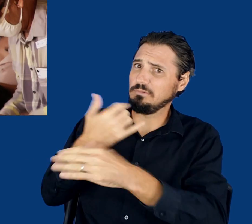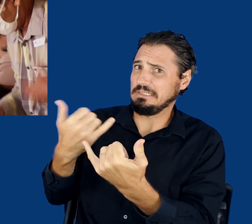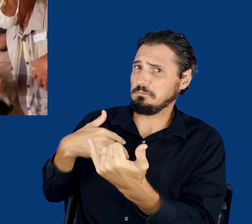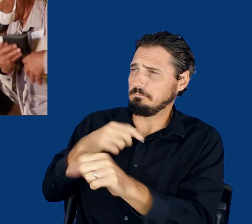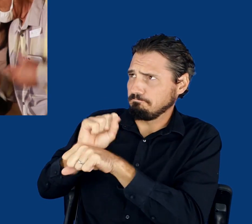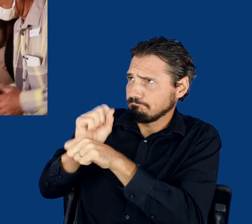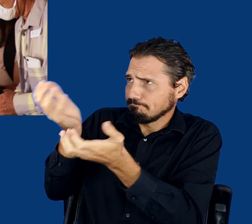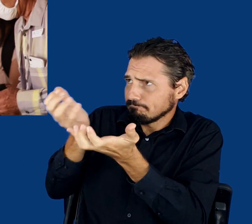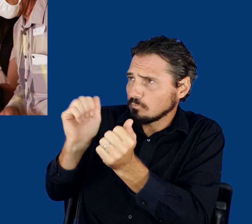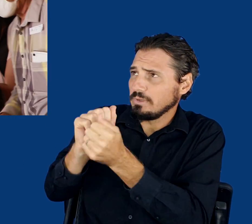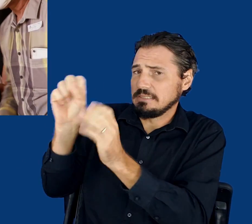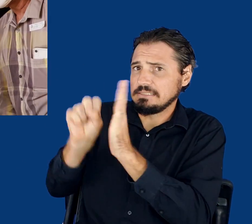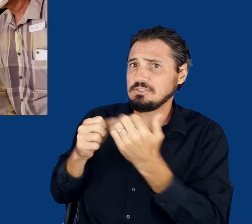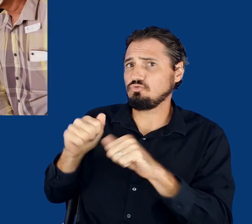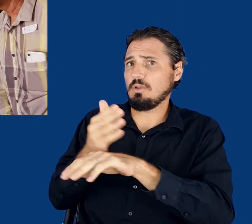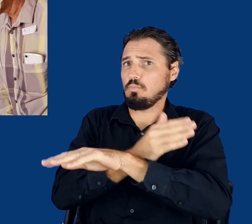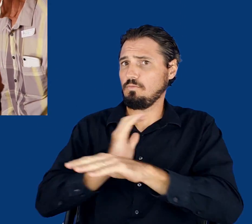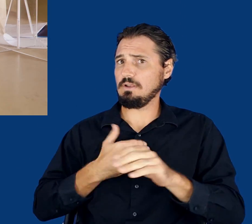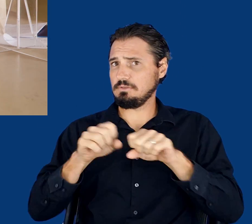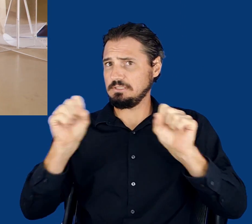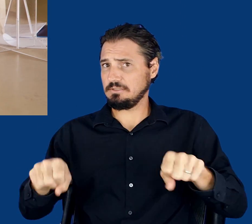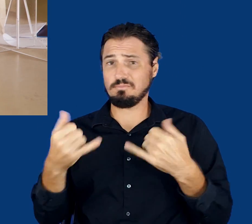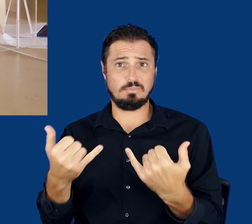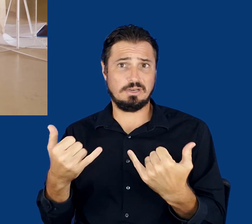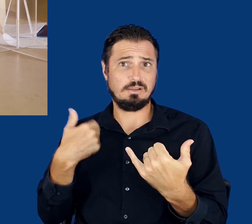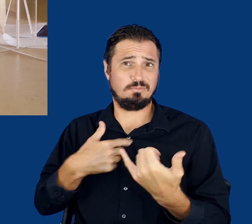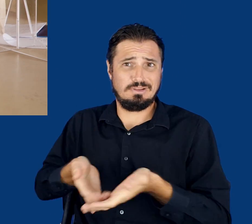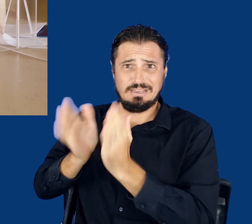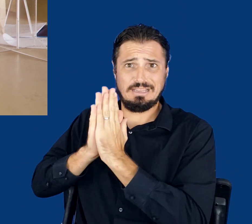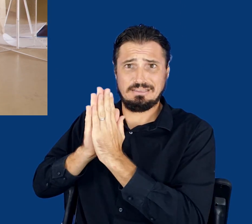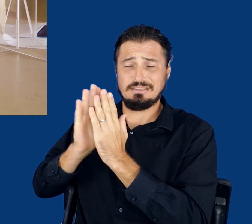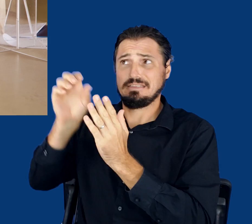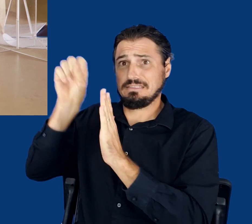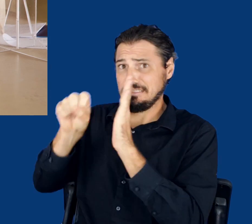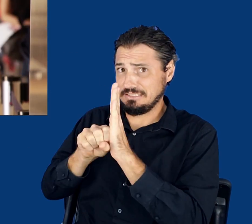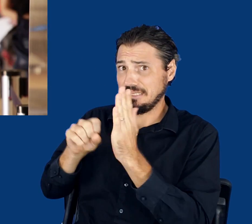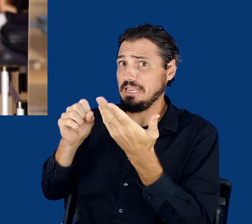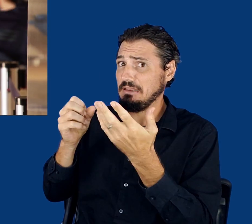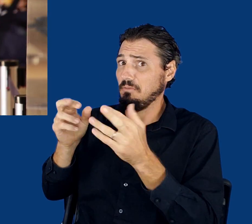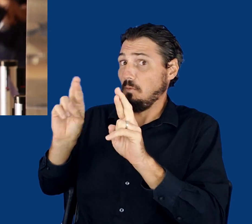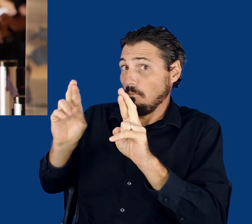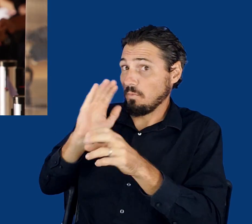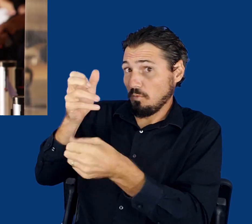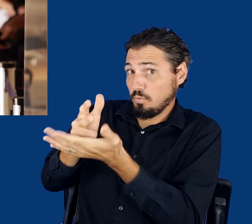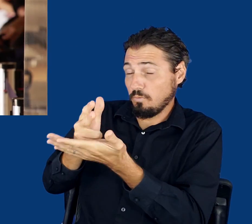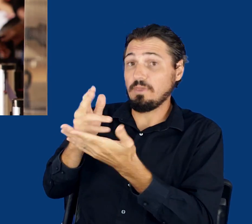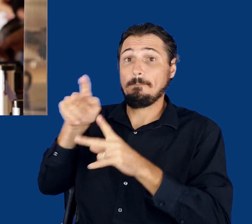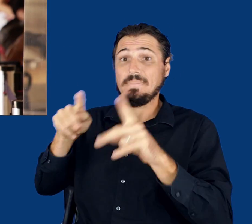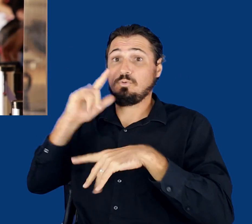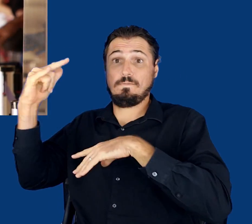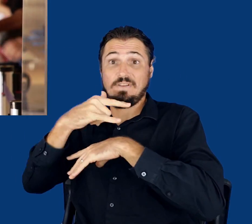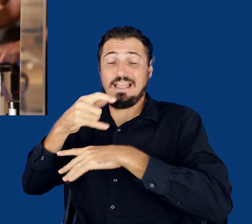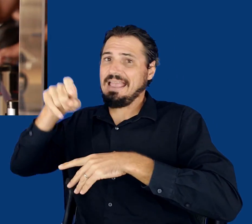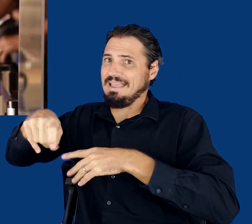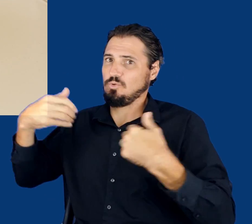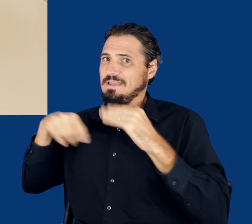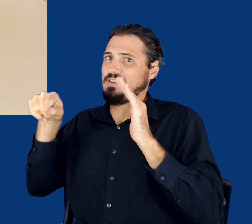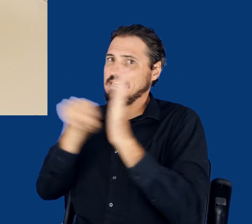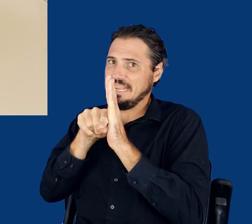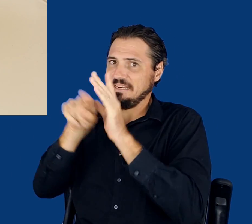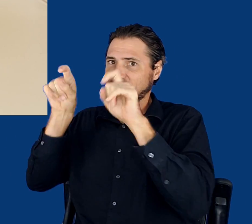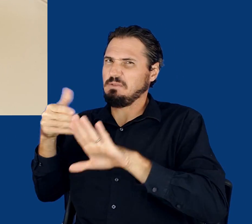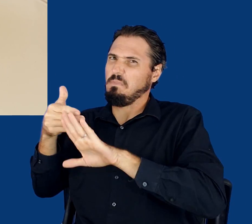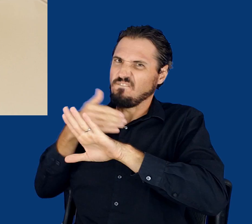system. One of the items we’re requesting from the state is to require Safe Travel participants to receive their Pre-travel test results PRIOR to travel. This will address the issue of travelers who